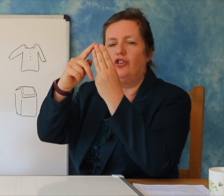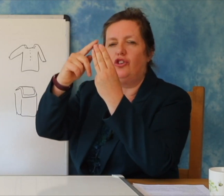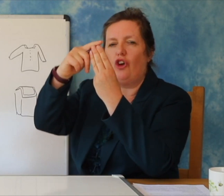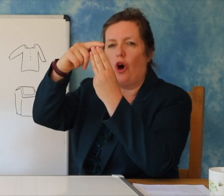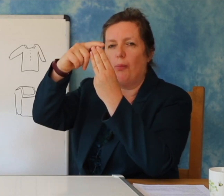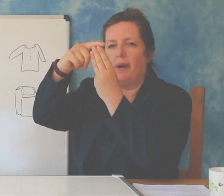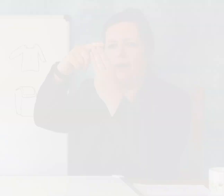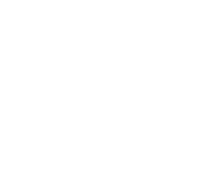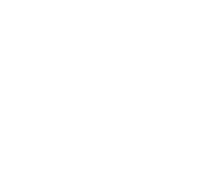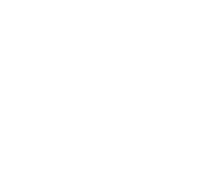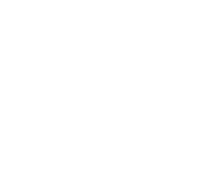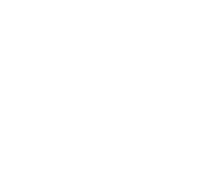ceașcă